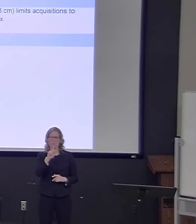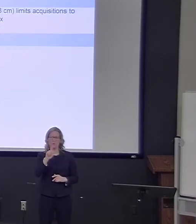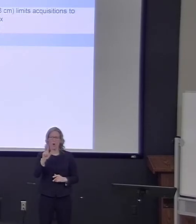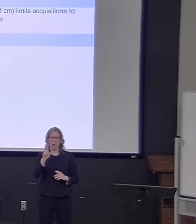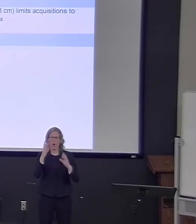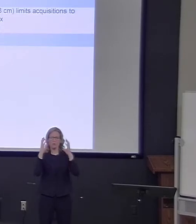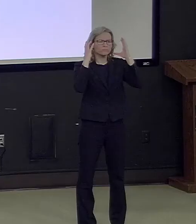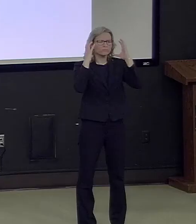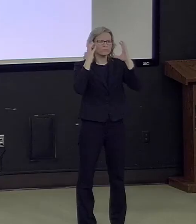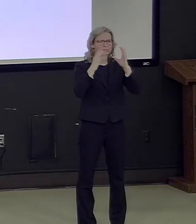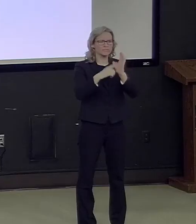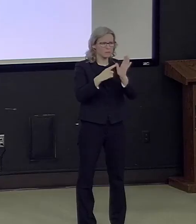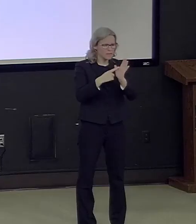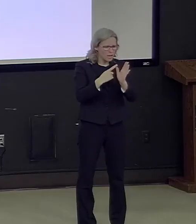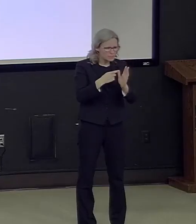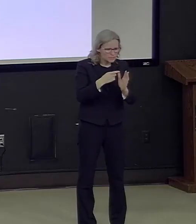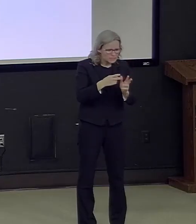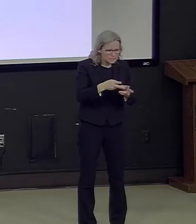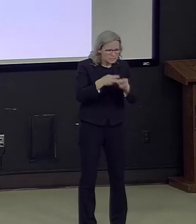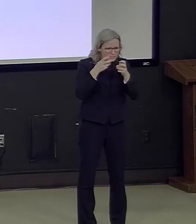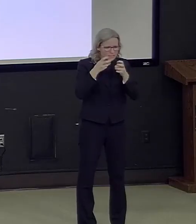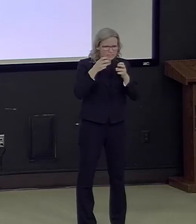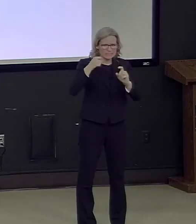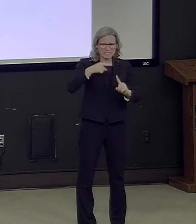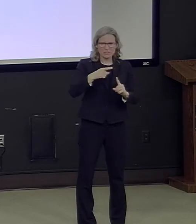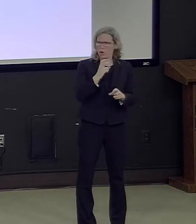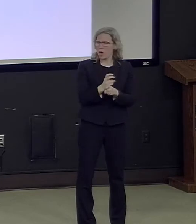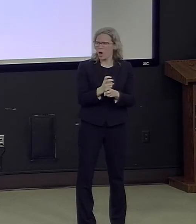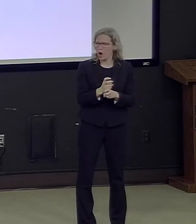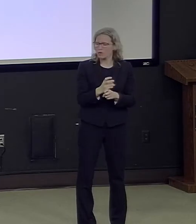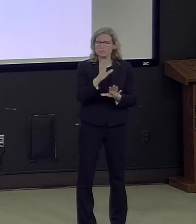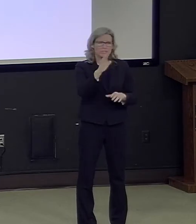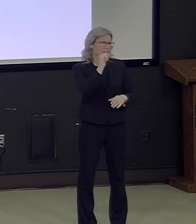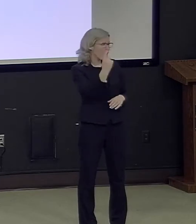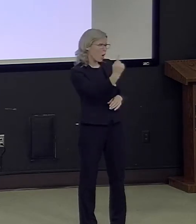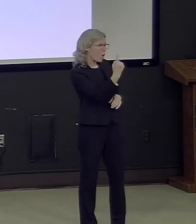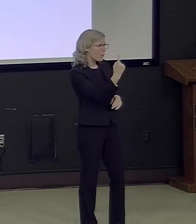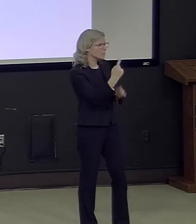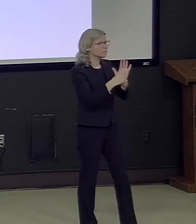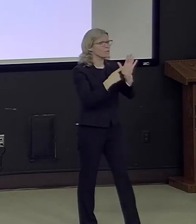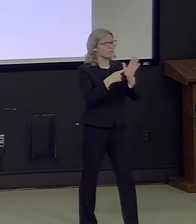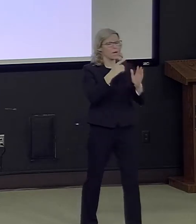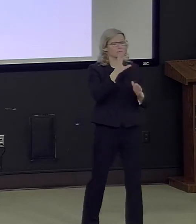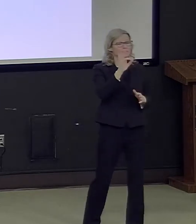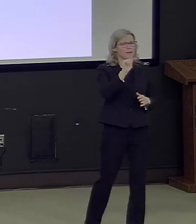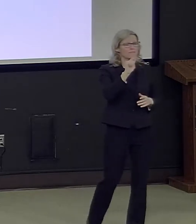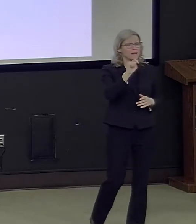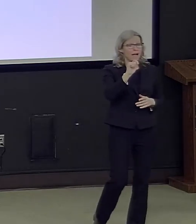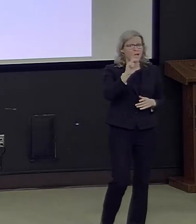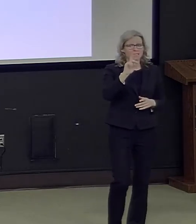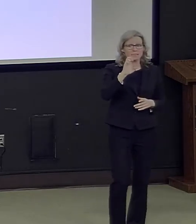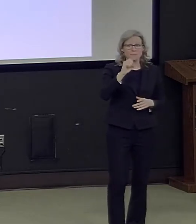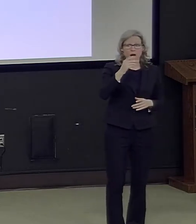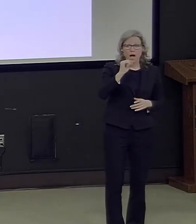That's not always the case but sometimes it is. Sometimes fat deposits, we think, might have something to do with it.